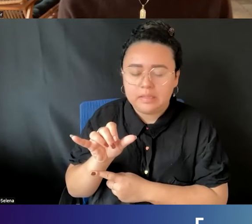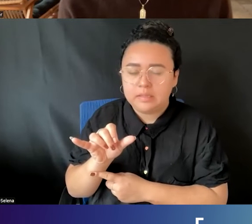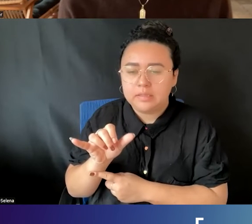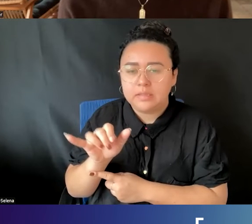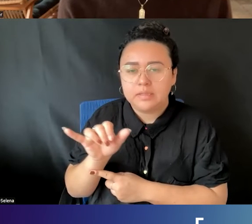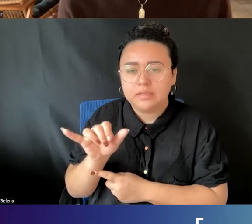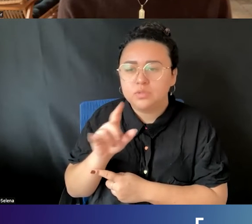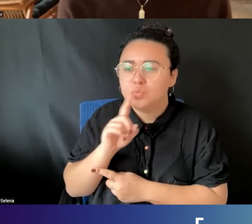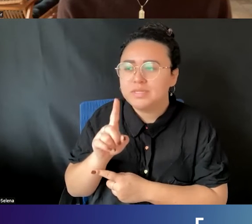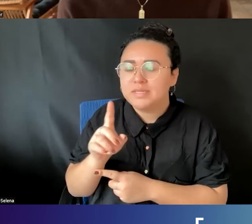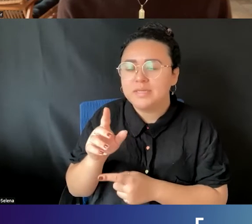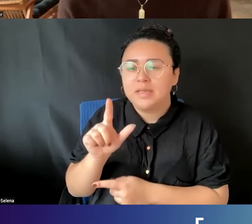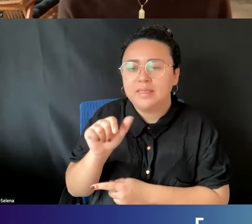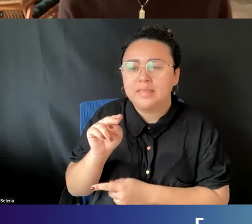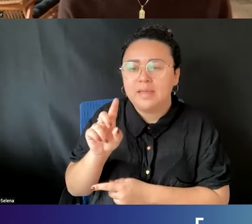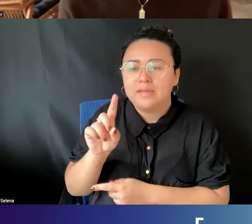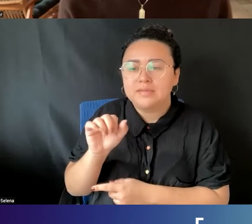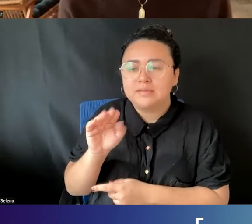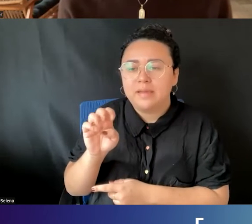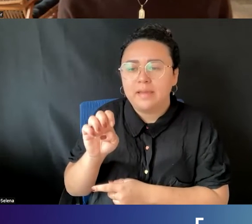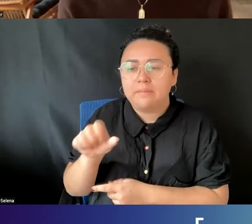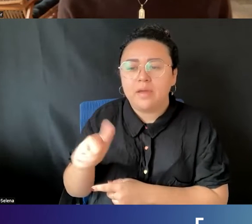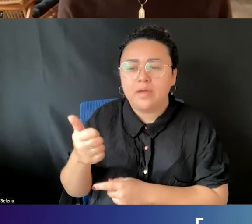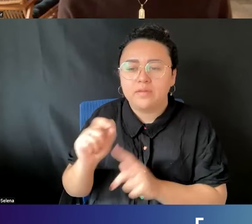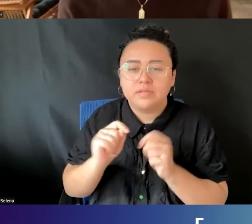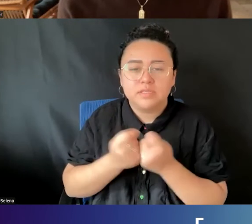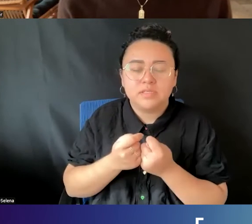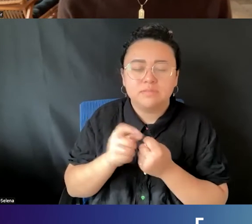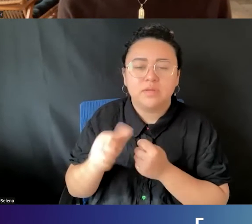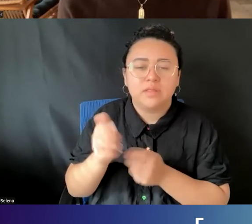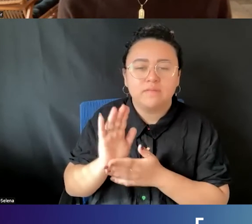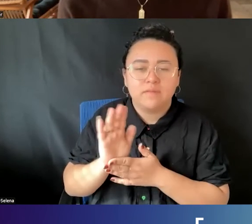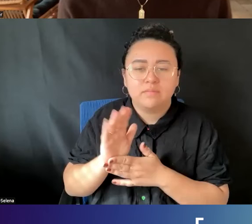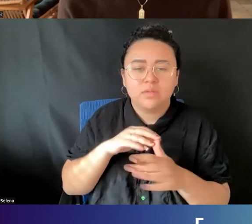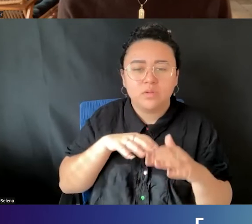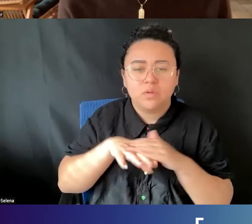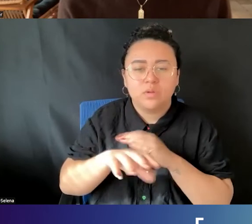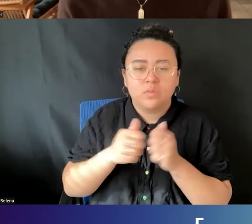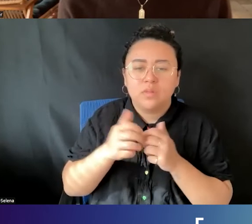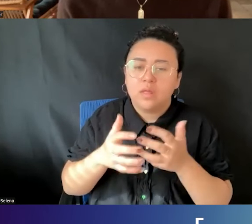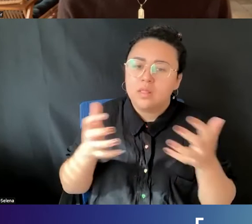where other teams and other films enter with a huge amount of allies and advocates on their side.